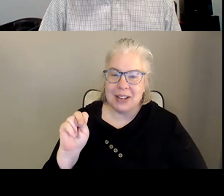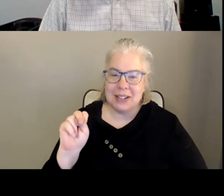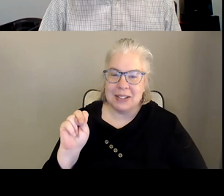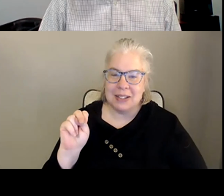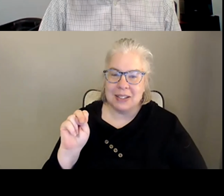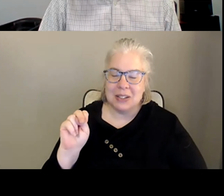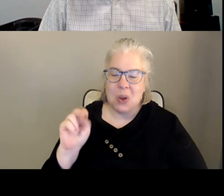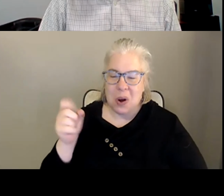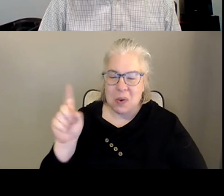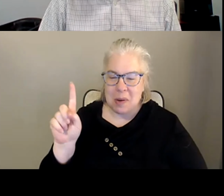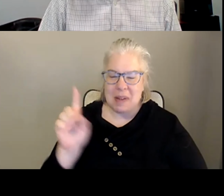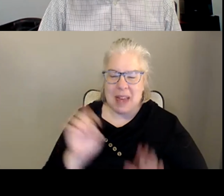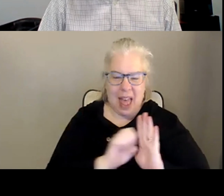Hold on just a minute.